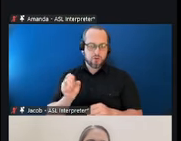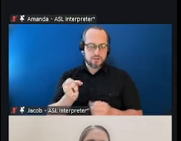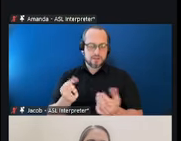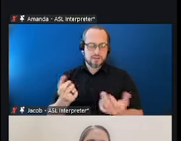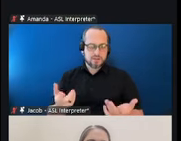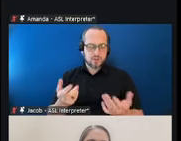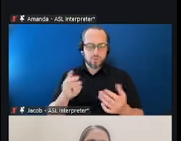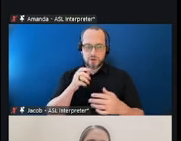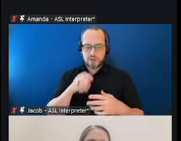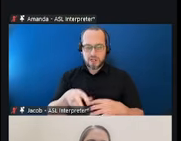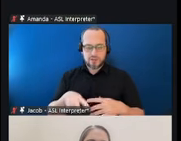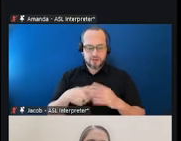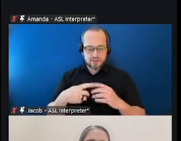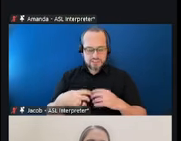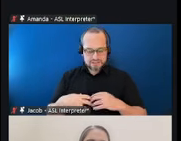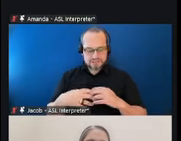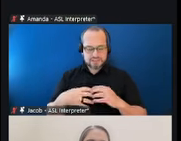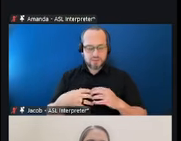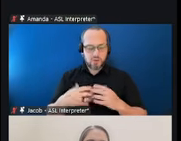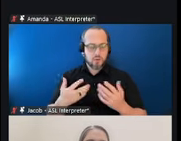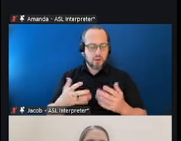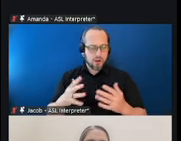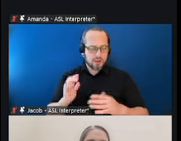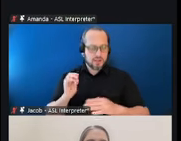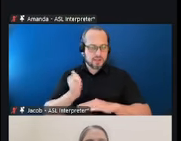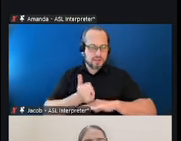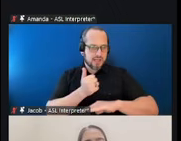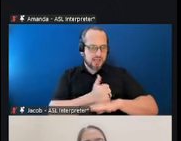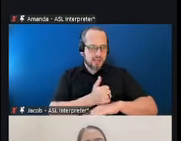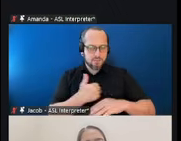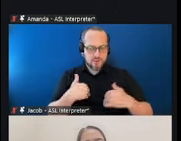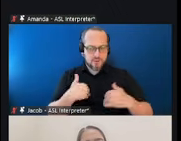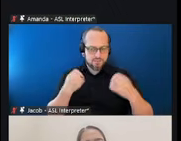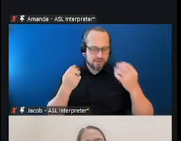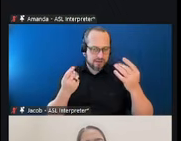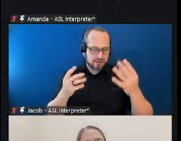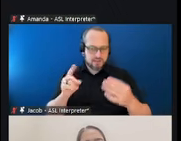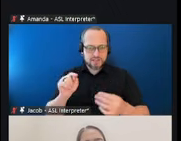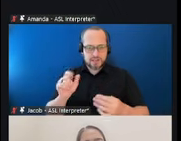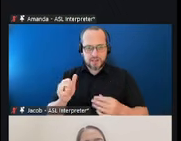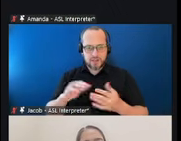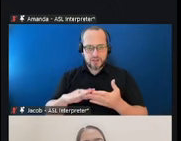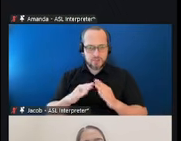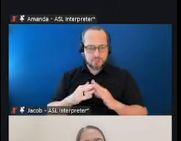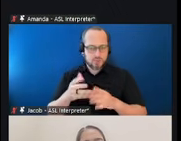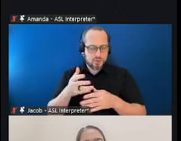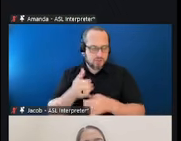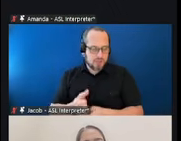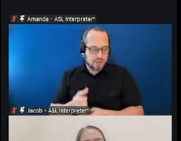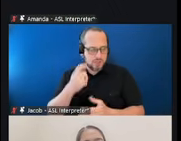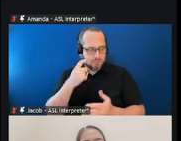scratch. We already have the infrastructure data community trust uh across much of the